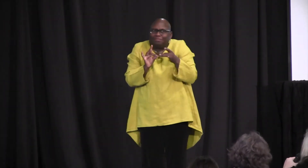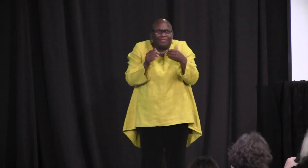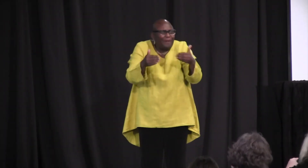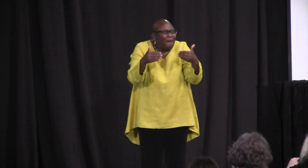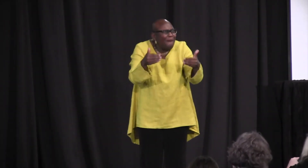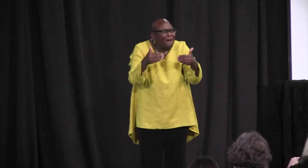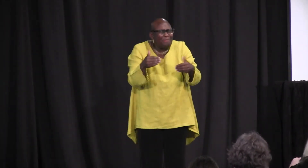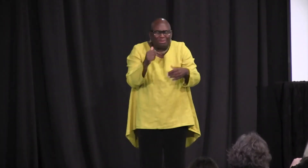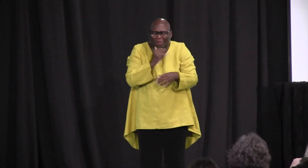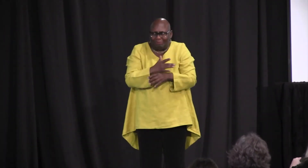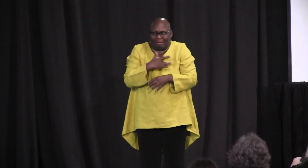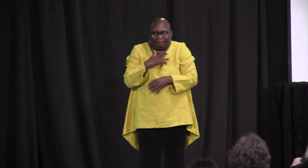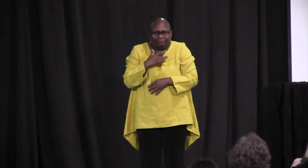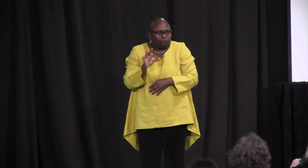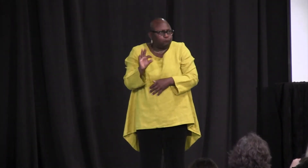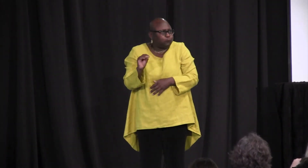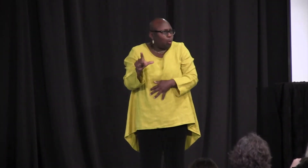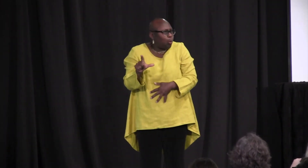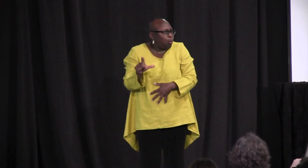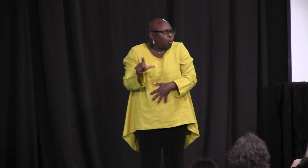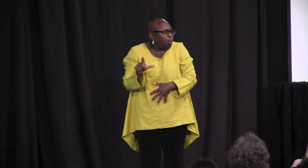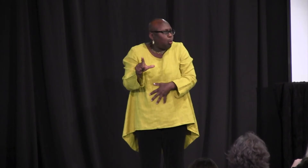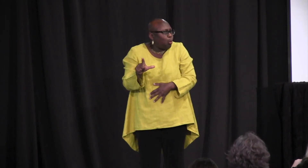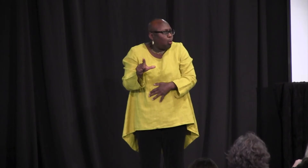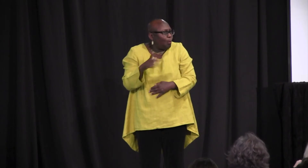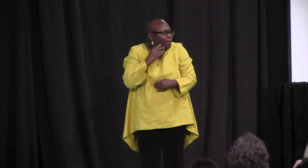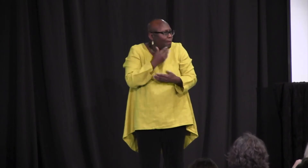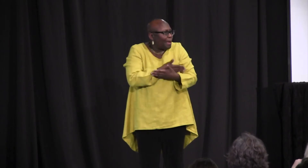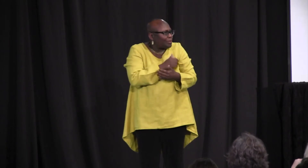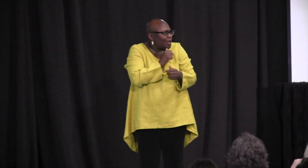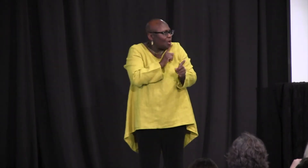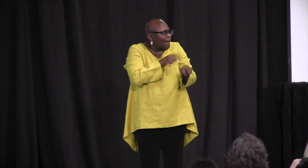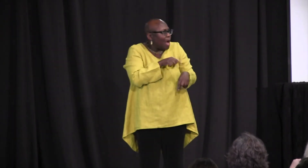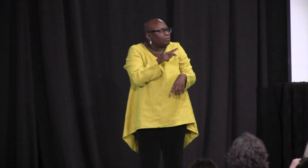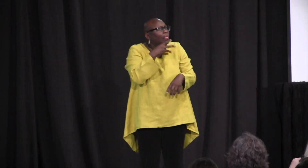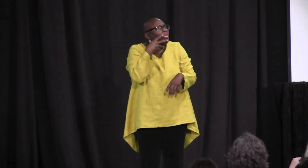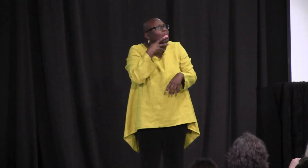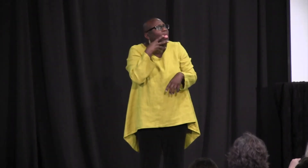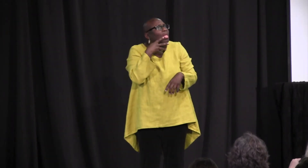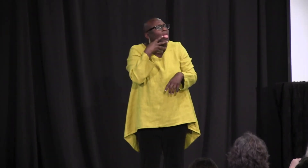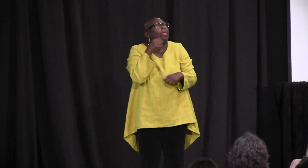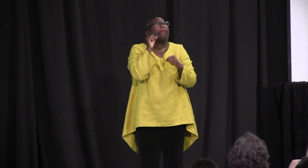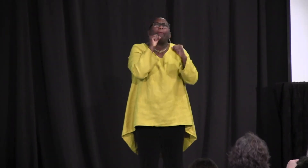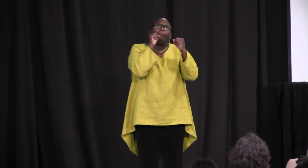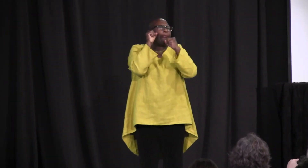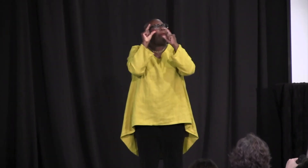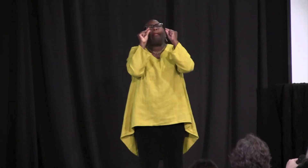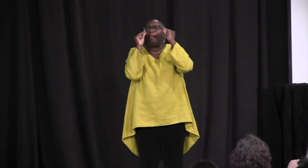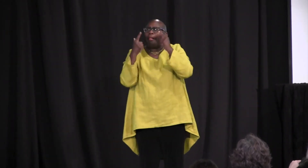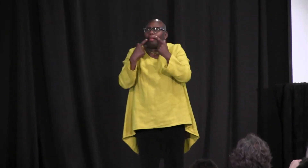given the baby was always looking everywhere but at her. I told her from